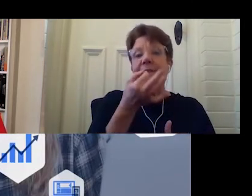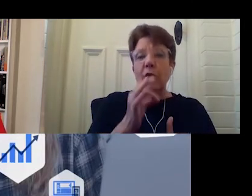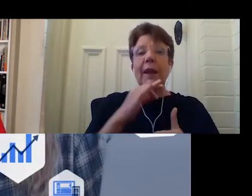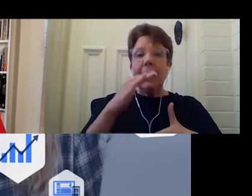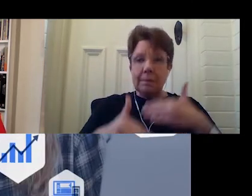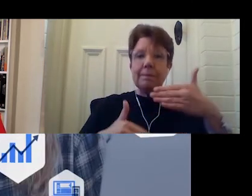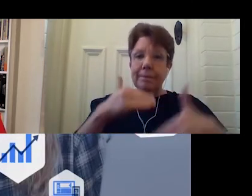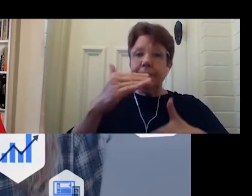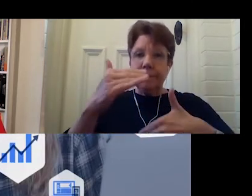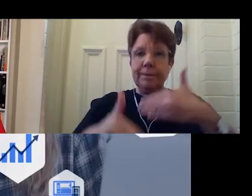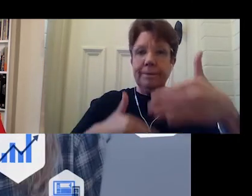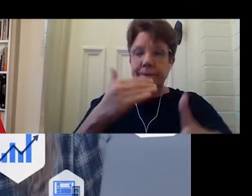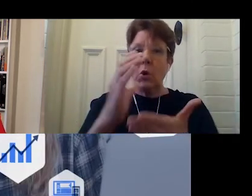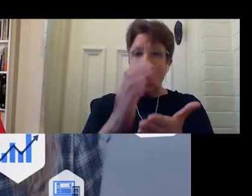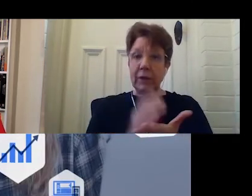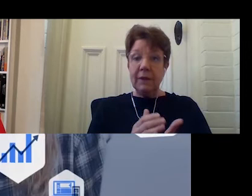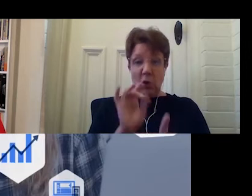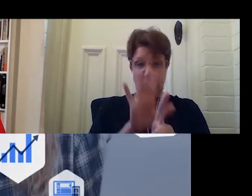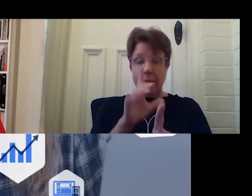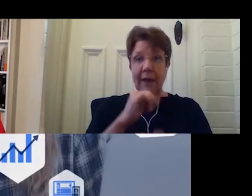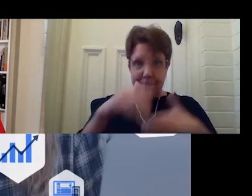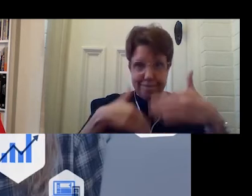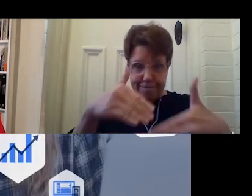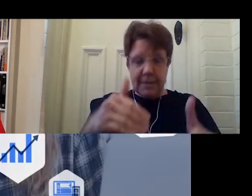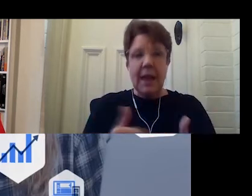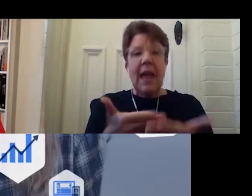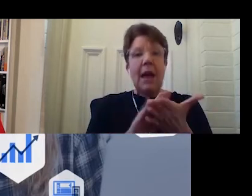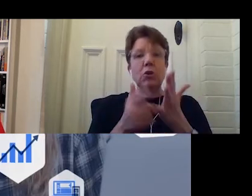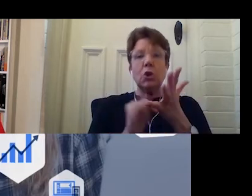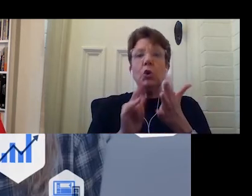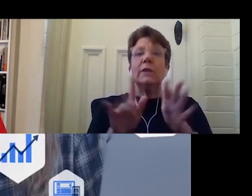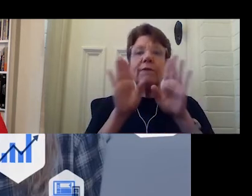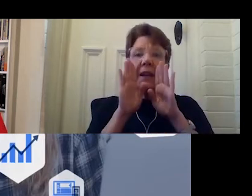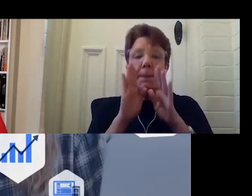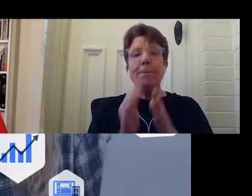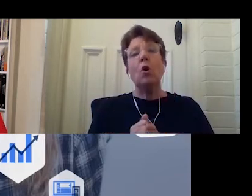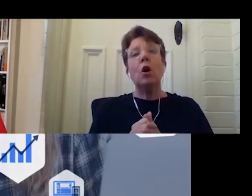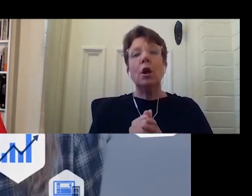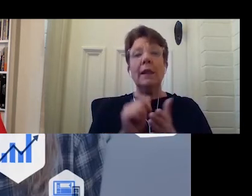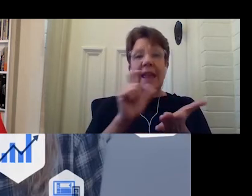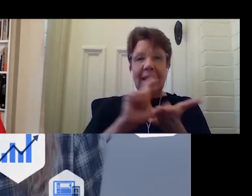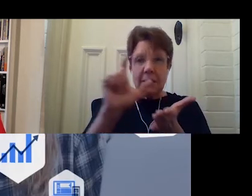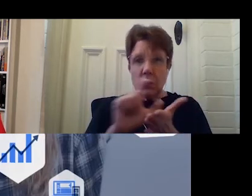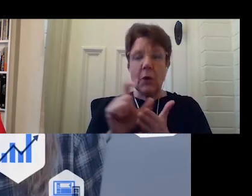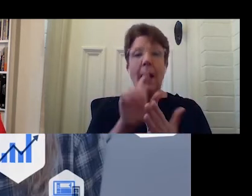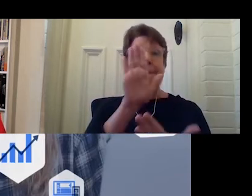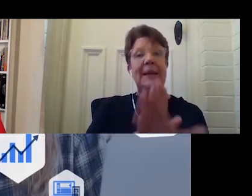courses on how to use Facebook, Instagram, messenger And WhatsApp as